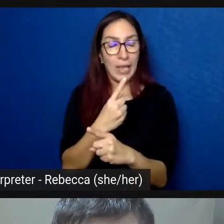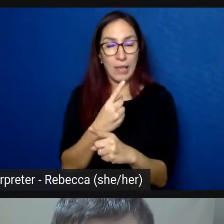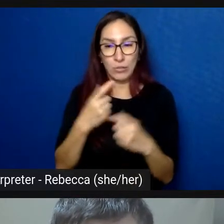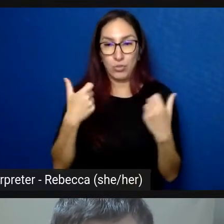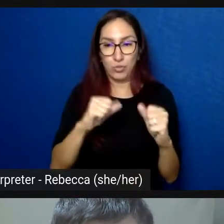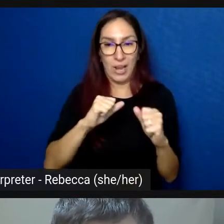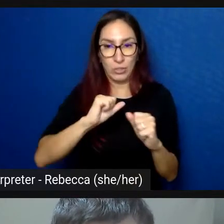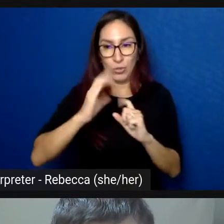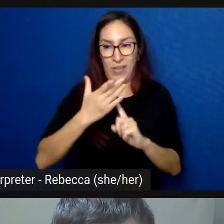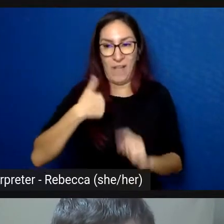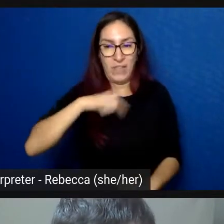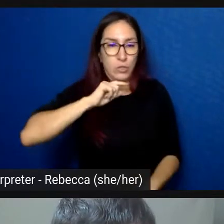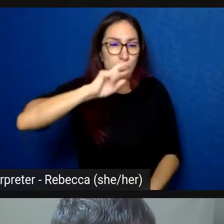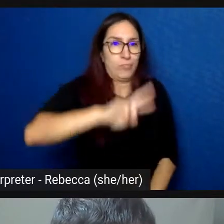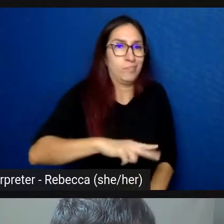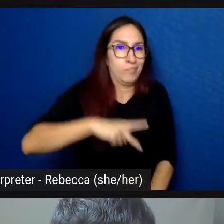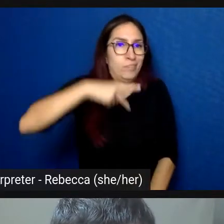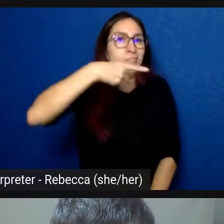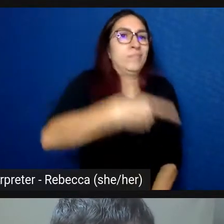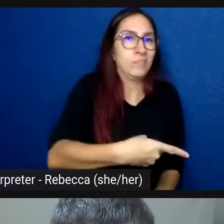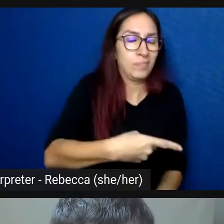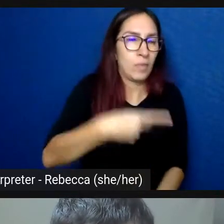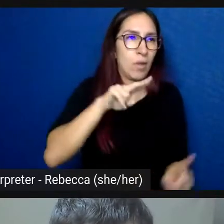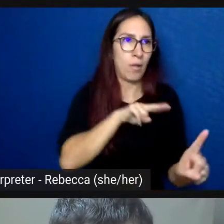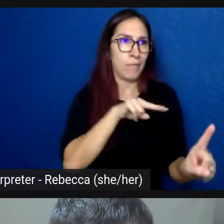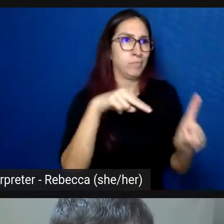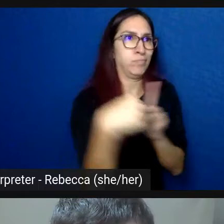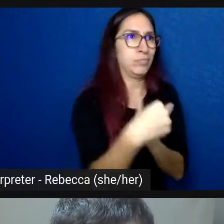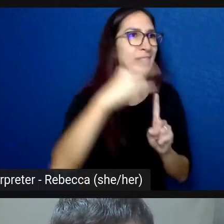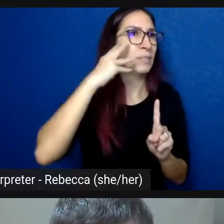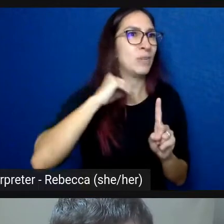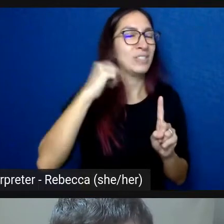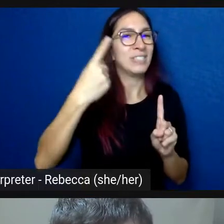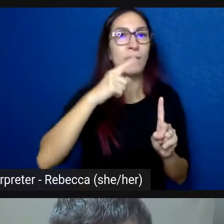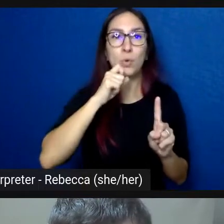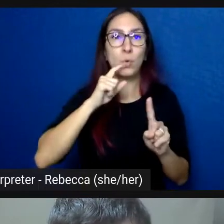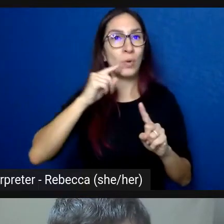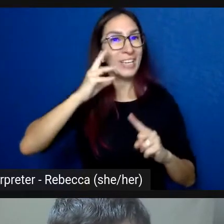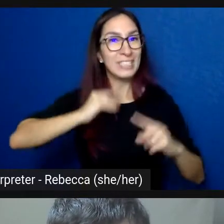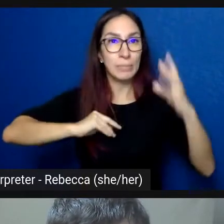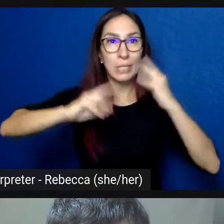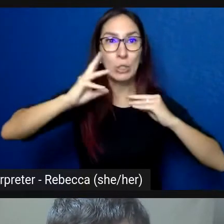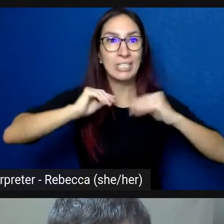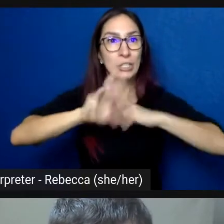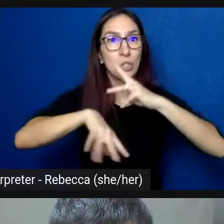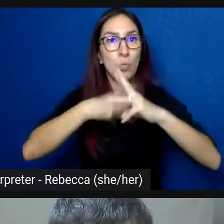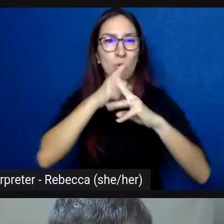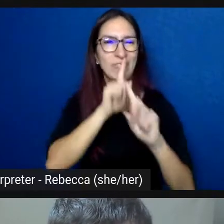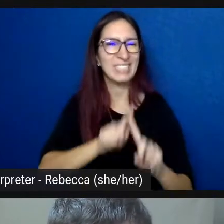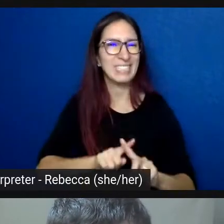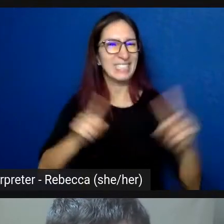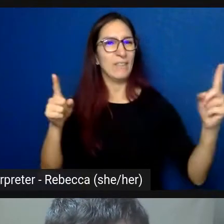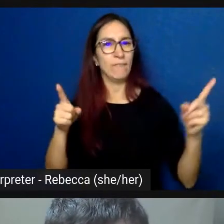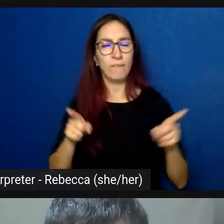who experiences the web and the world differently from us. Because there's one thing, and Lazar I think